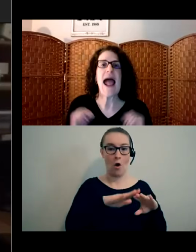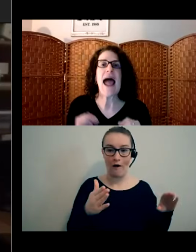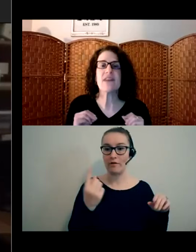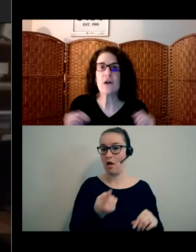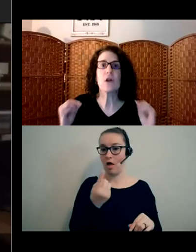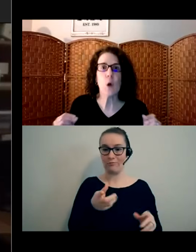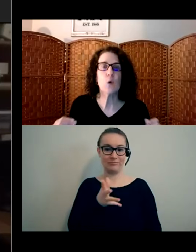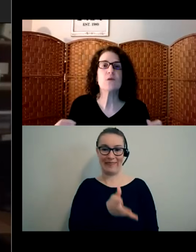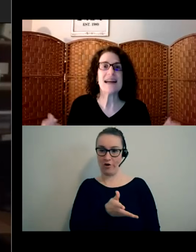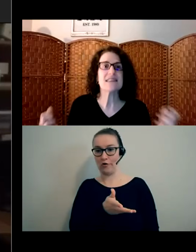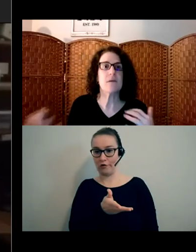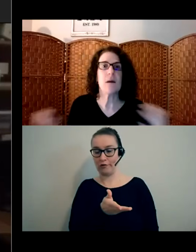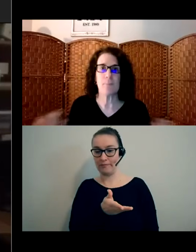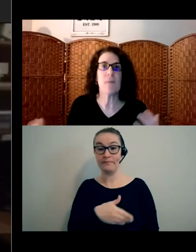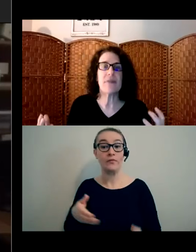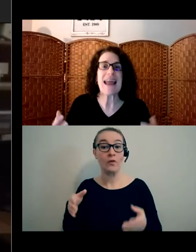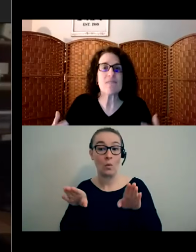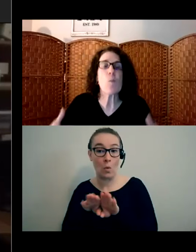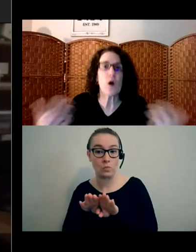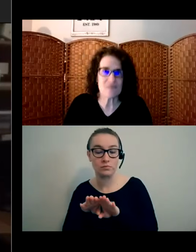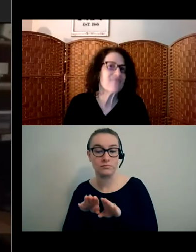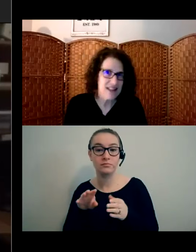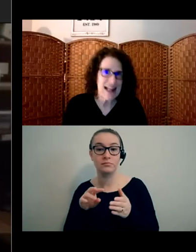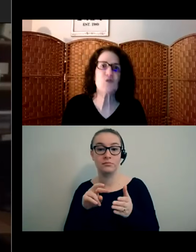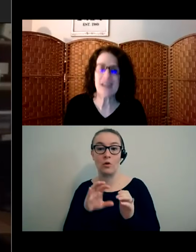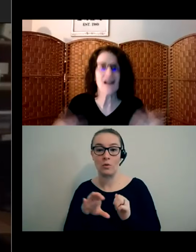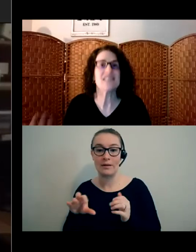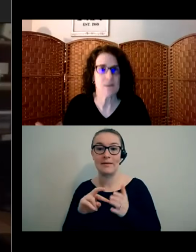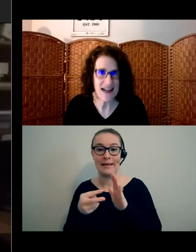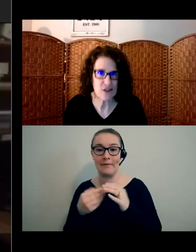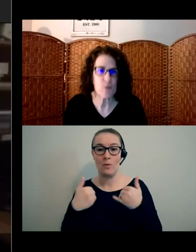And then closed has the -- they have more, like you said, customizable,